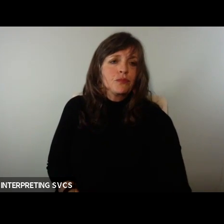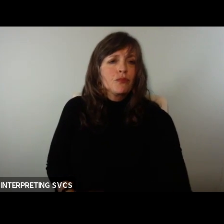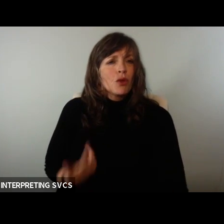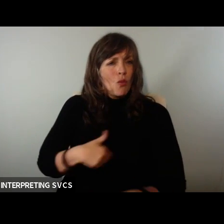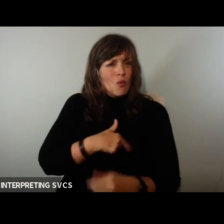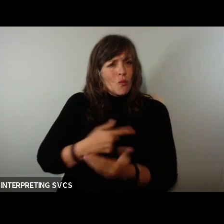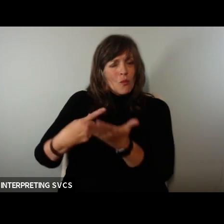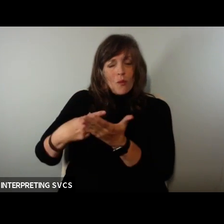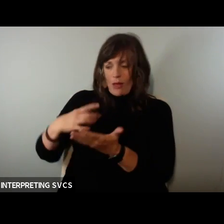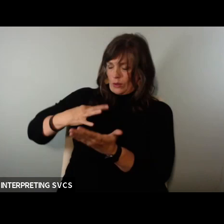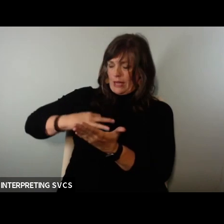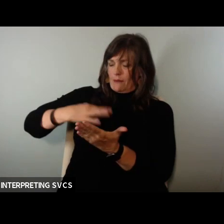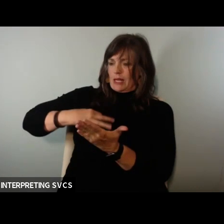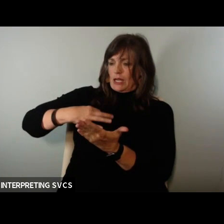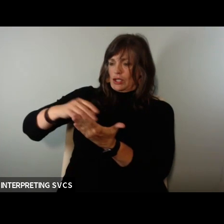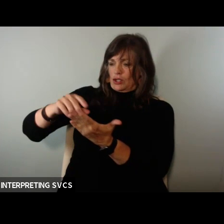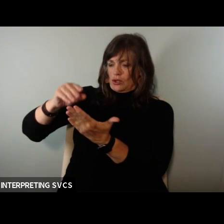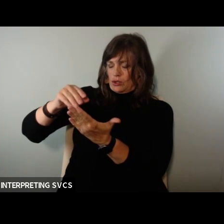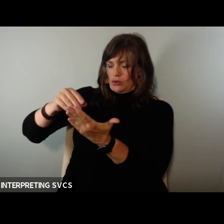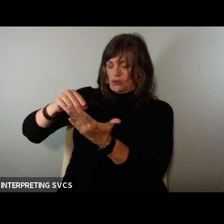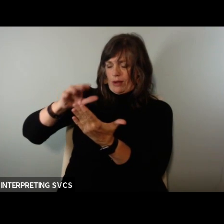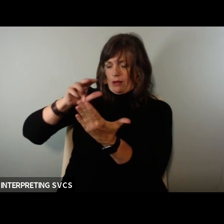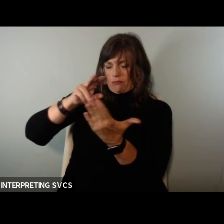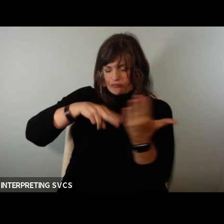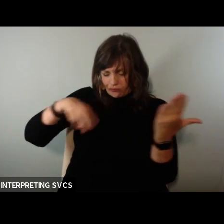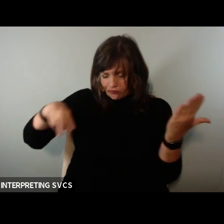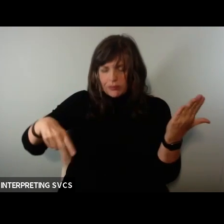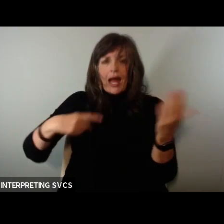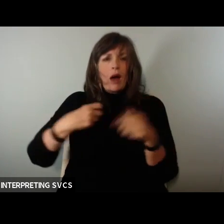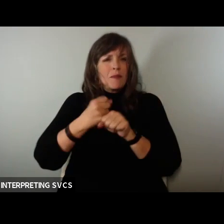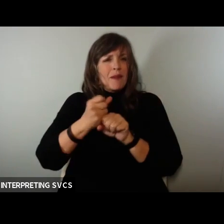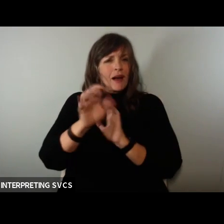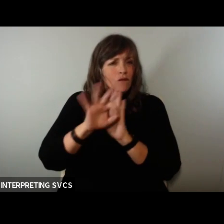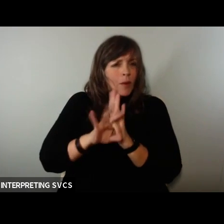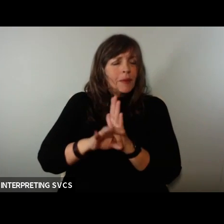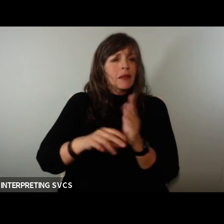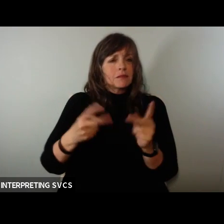based on how much money we have. So we've set a minimum that we can give and a maximum we can give